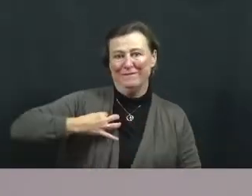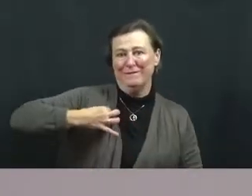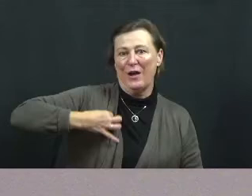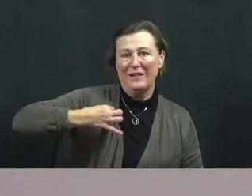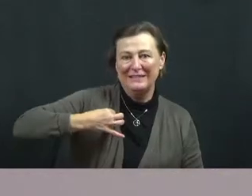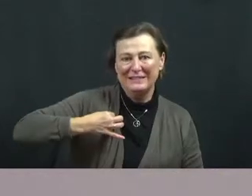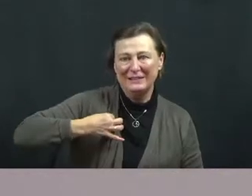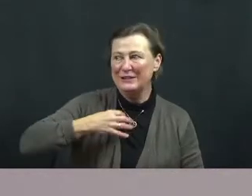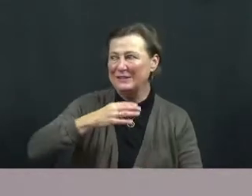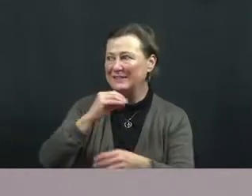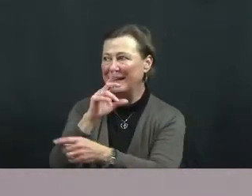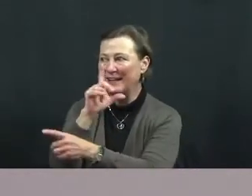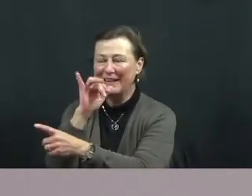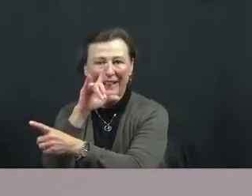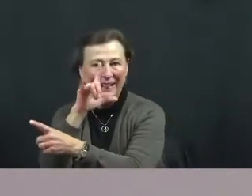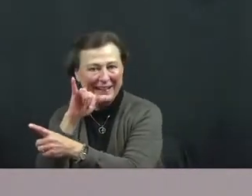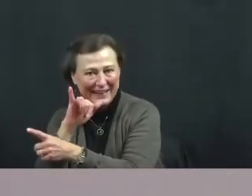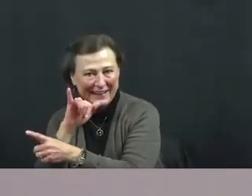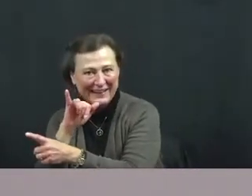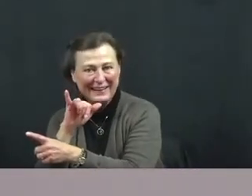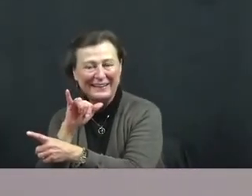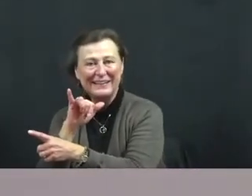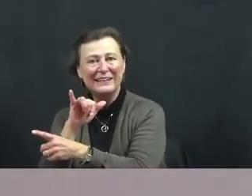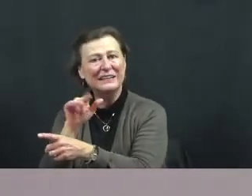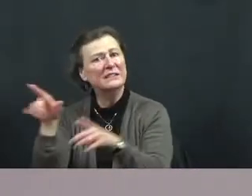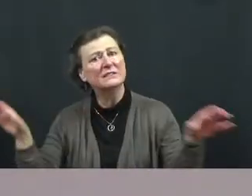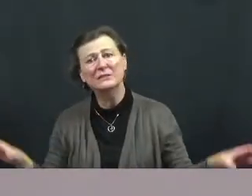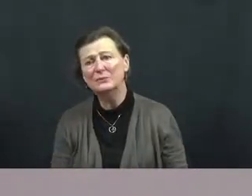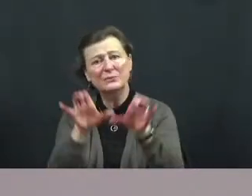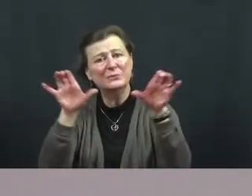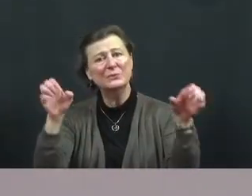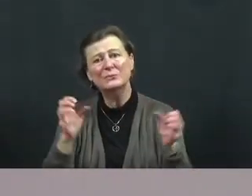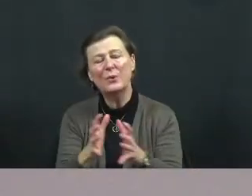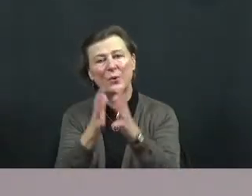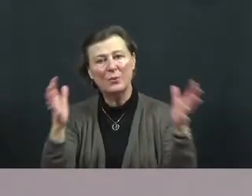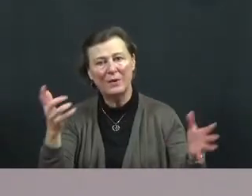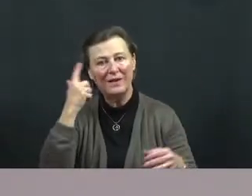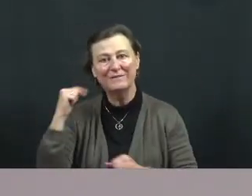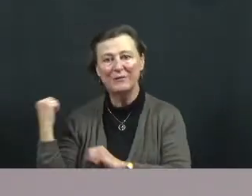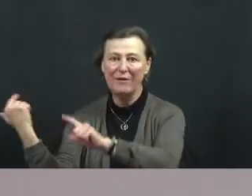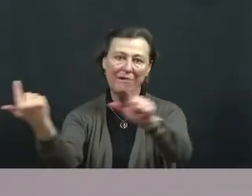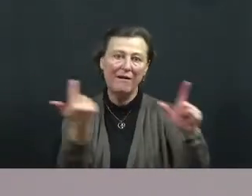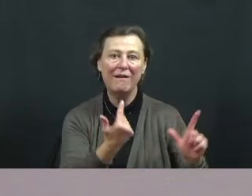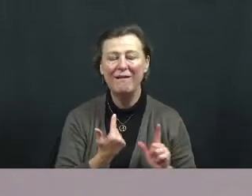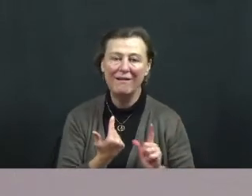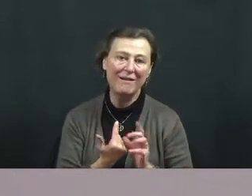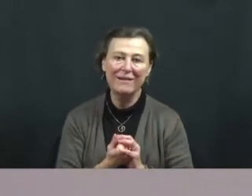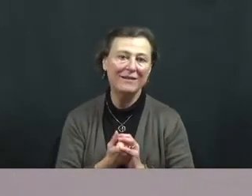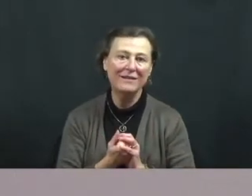Lily, who are doing so much for all of us